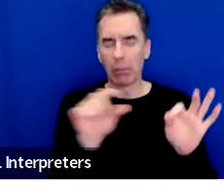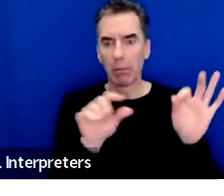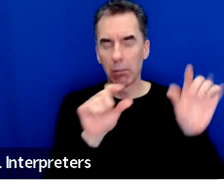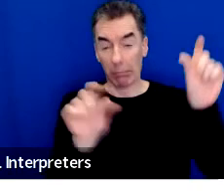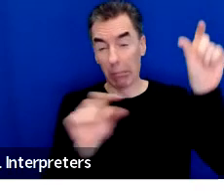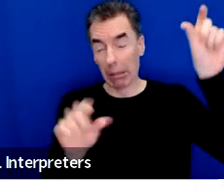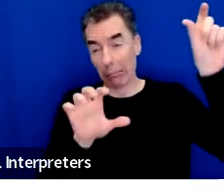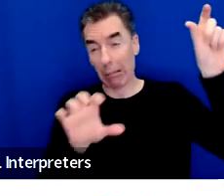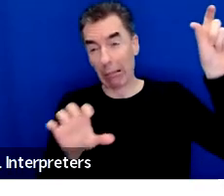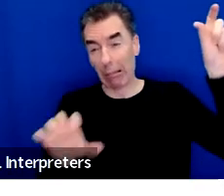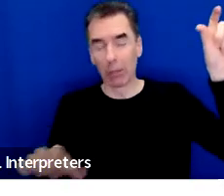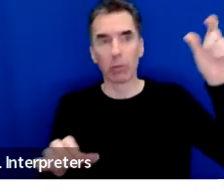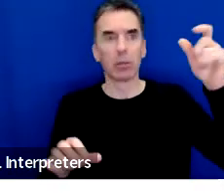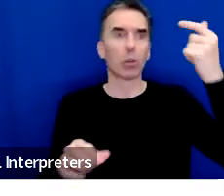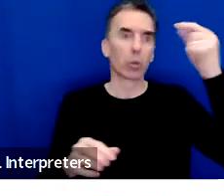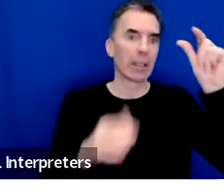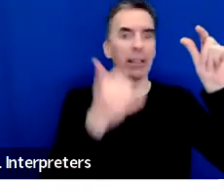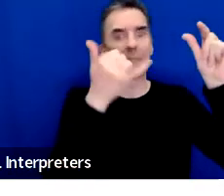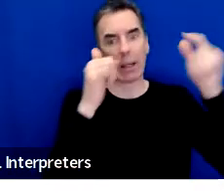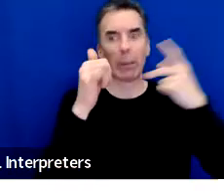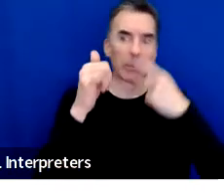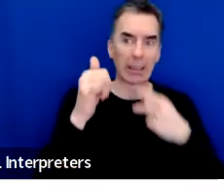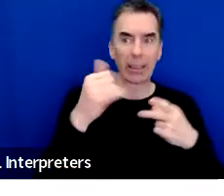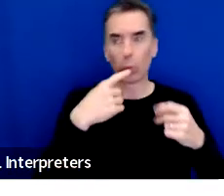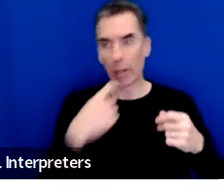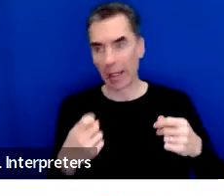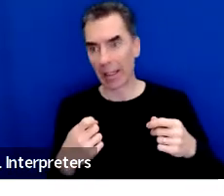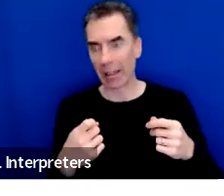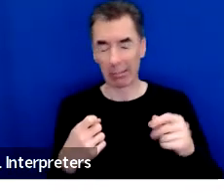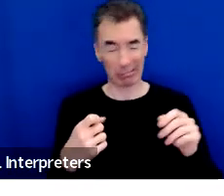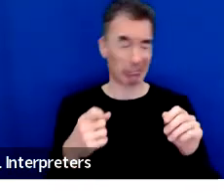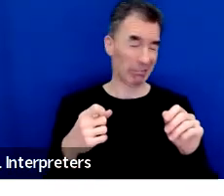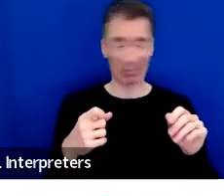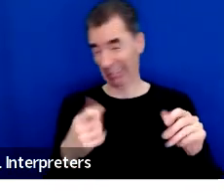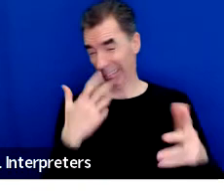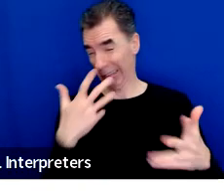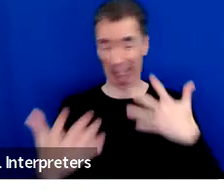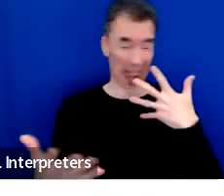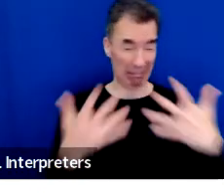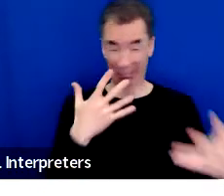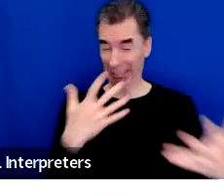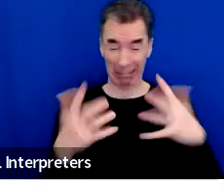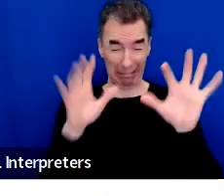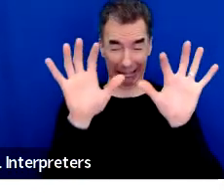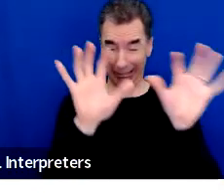green, yellow key, like red. And it's just like it's like everything is just like overwhelming